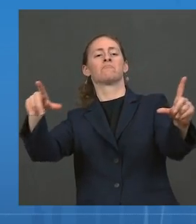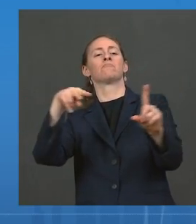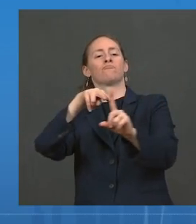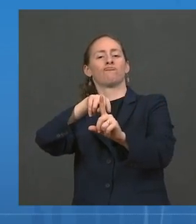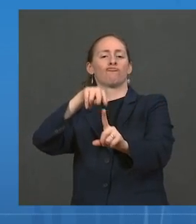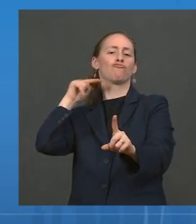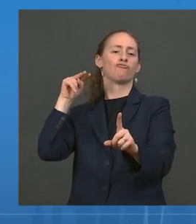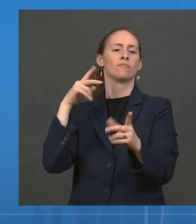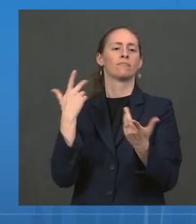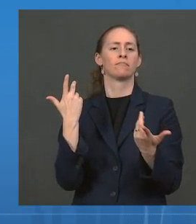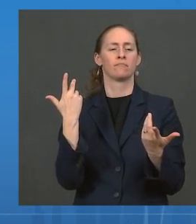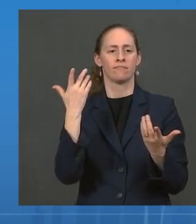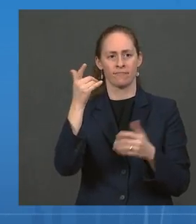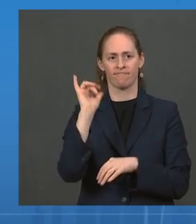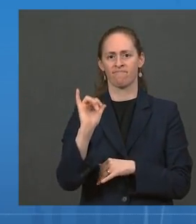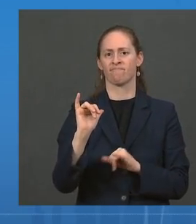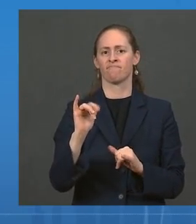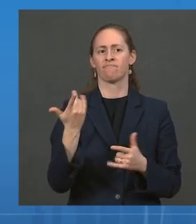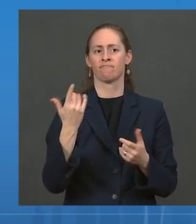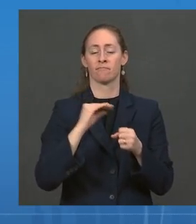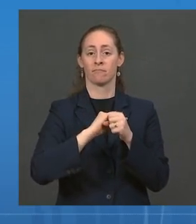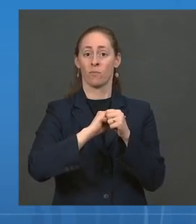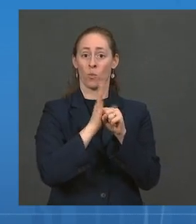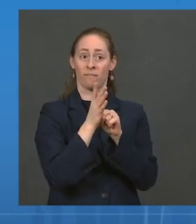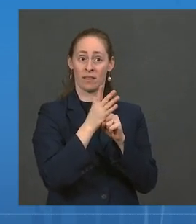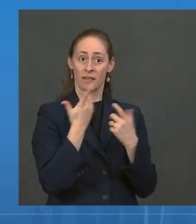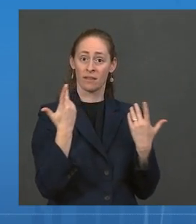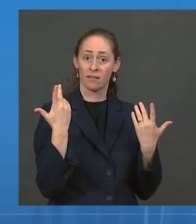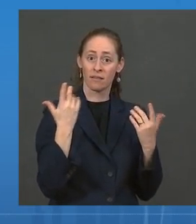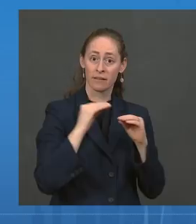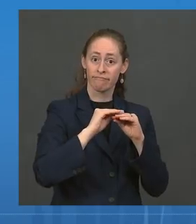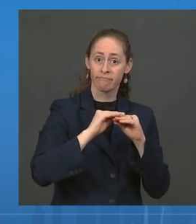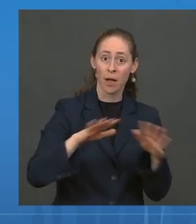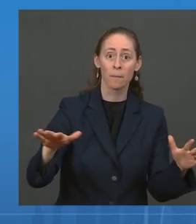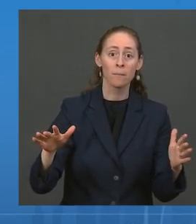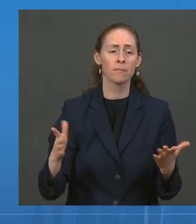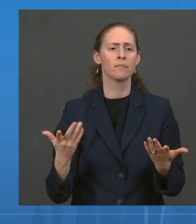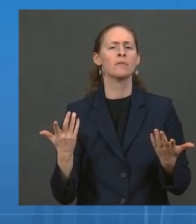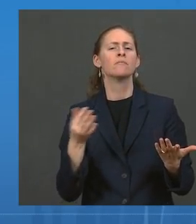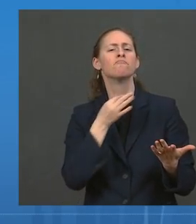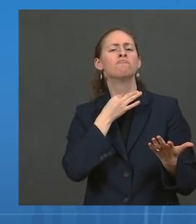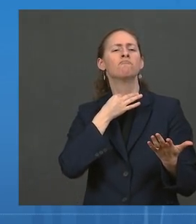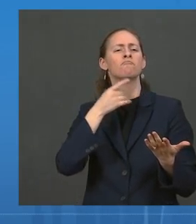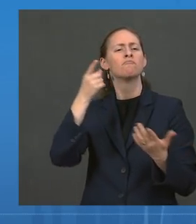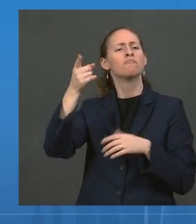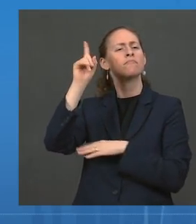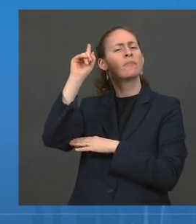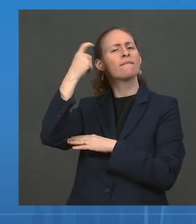what is now the U.S. government's goal? What is the objective now in controlling the COVID-19 pandemic?